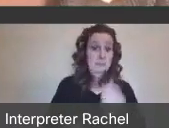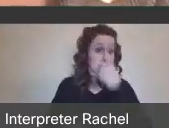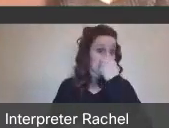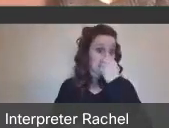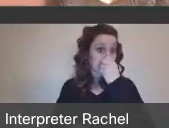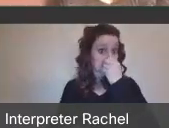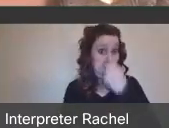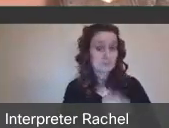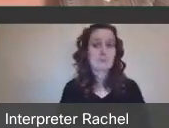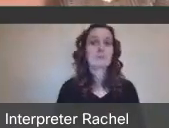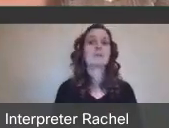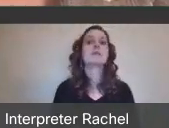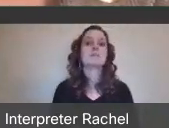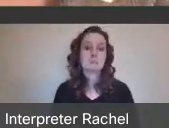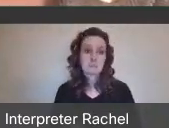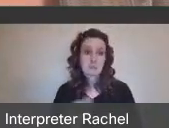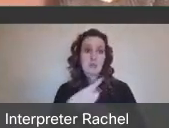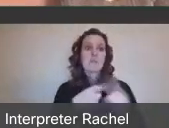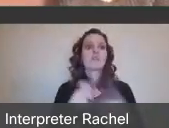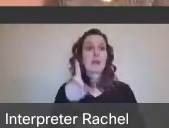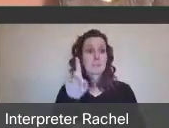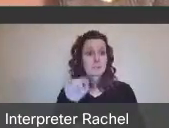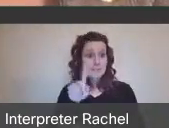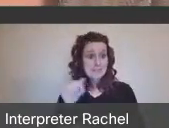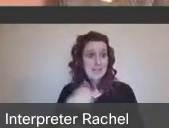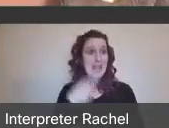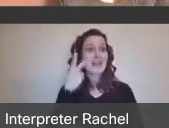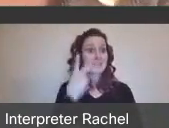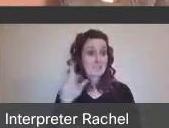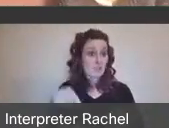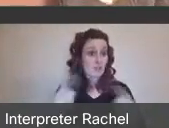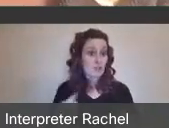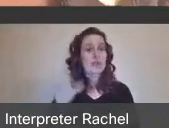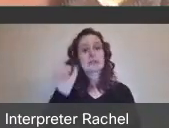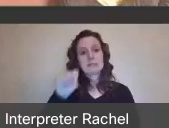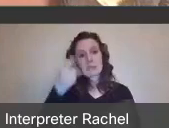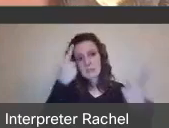[Commissioner Arkoosh] From the data that I have seen so far, yes I would agree with that statement.